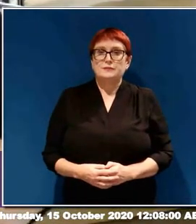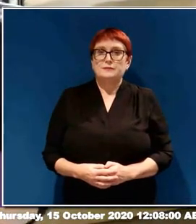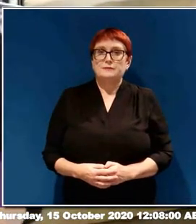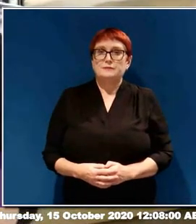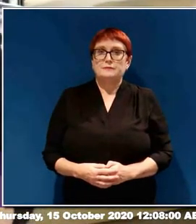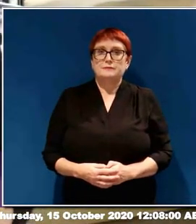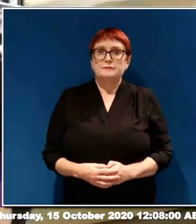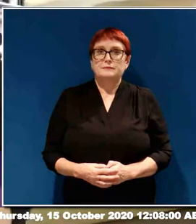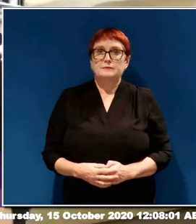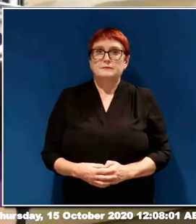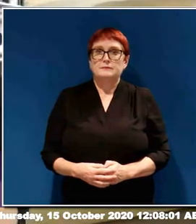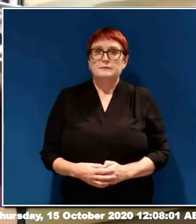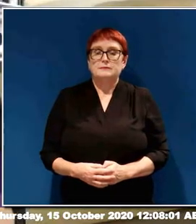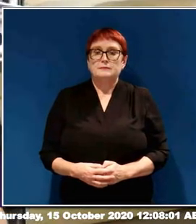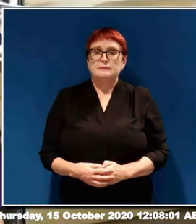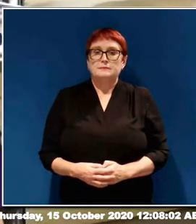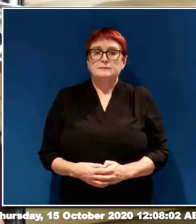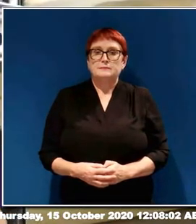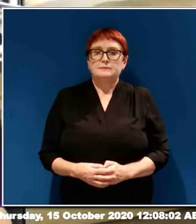and it's paragraph 13.